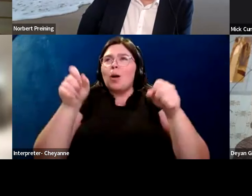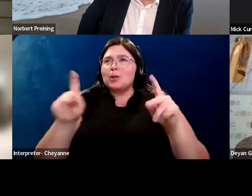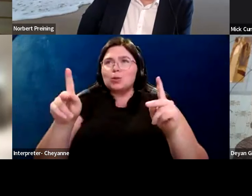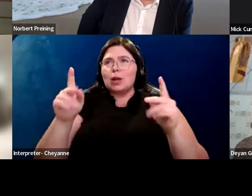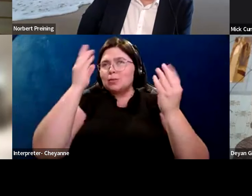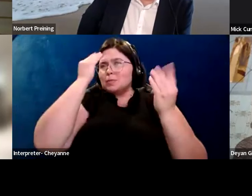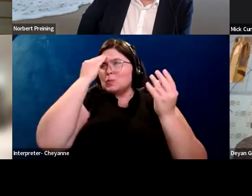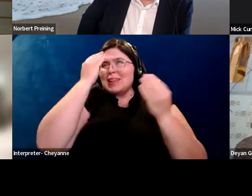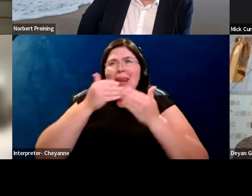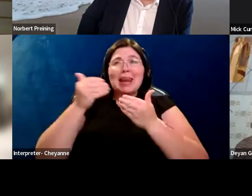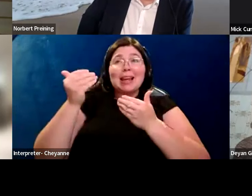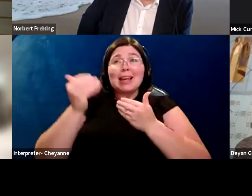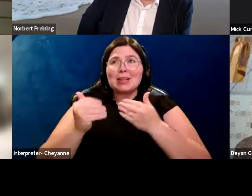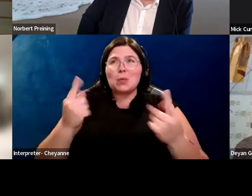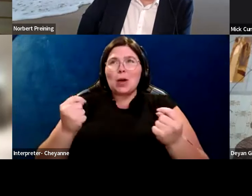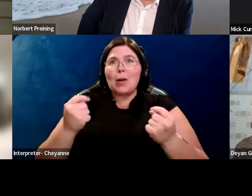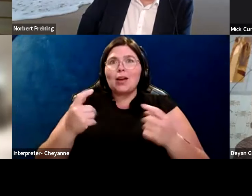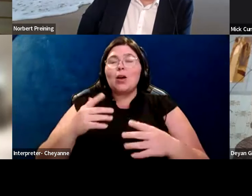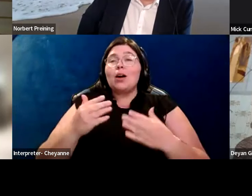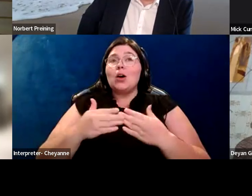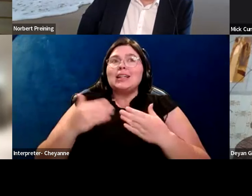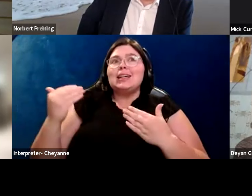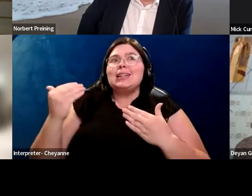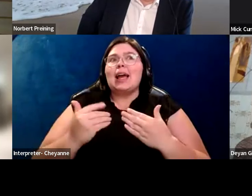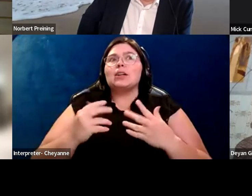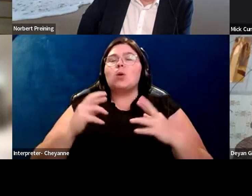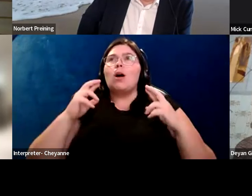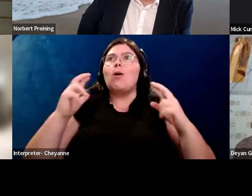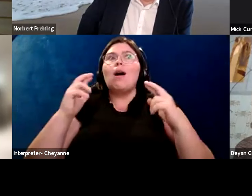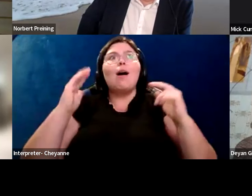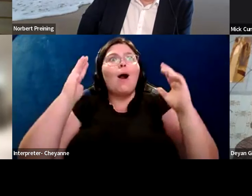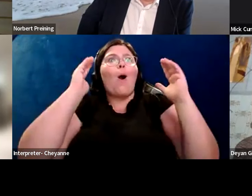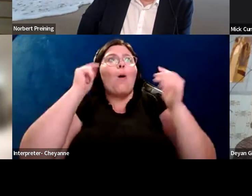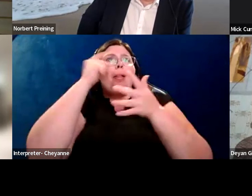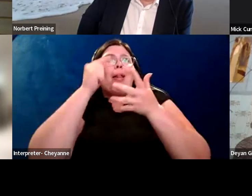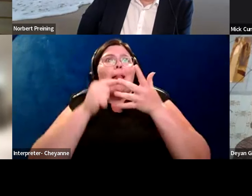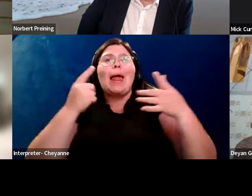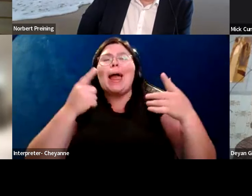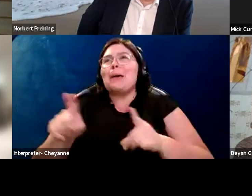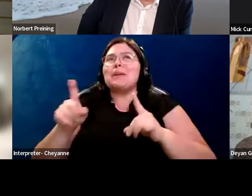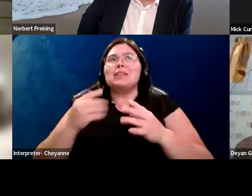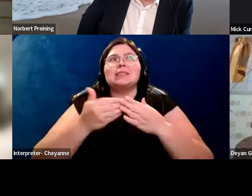What do you think needs to happen next? What do you really hope happens in the next couple of years